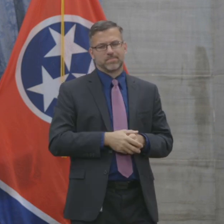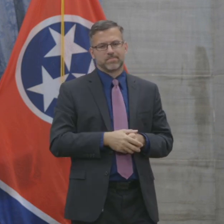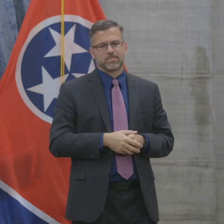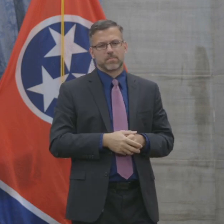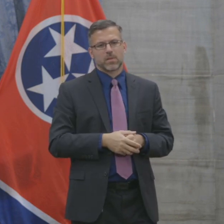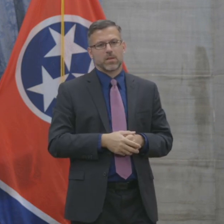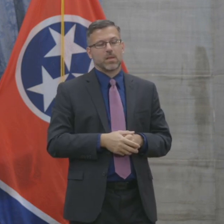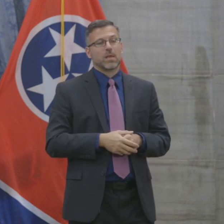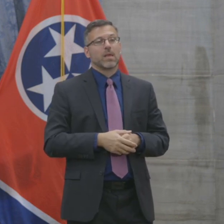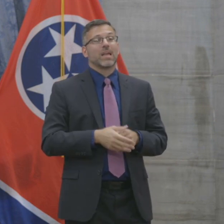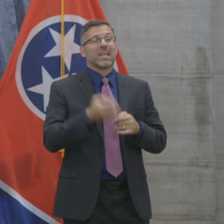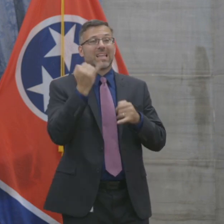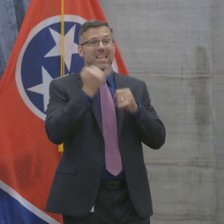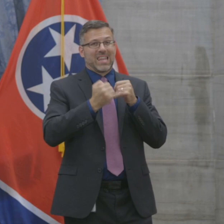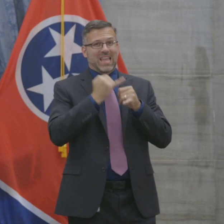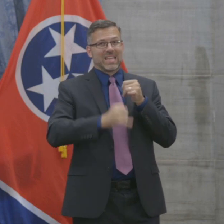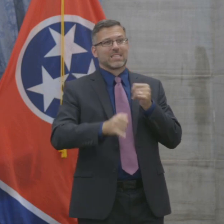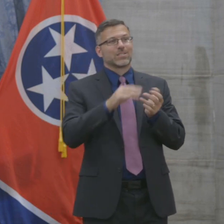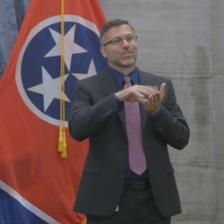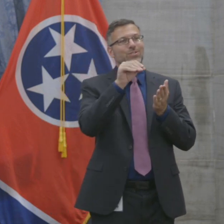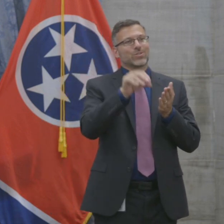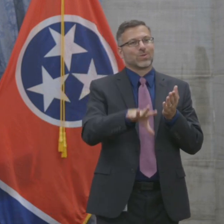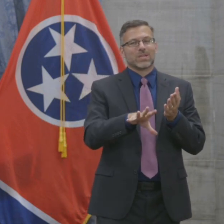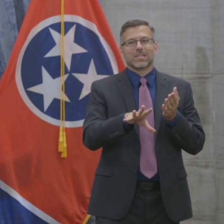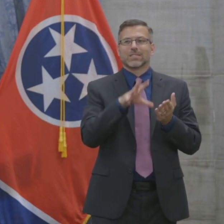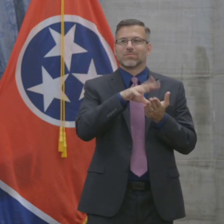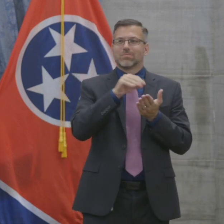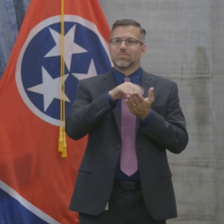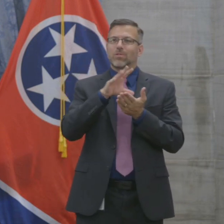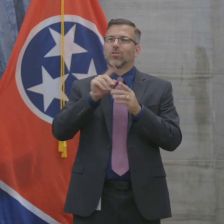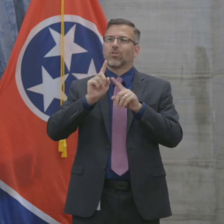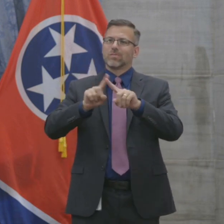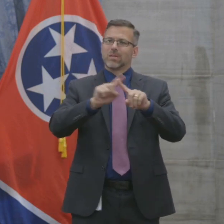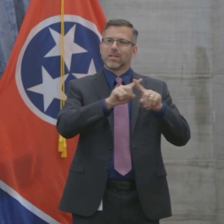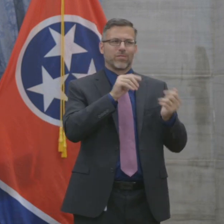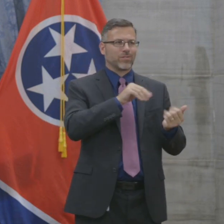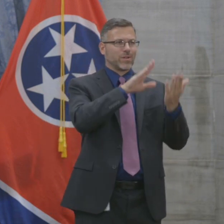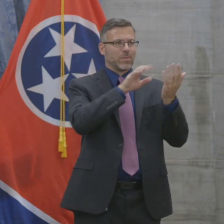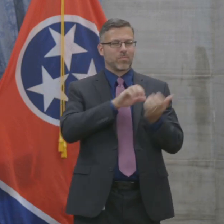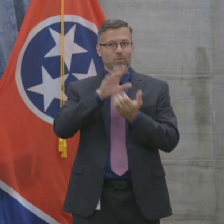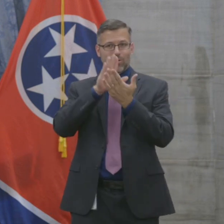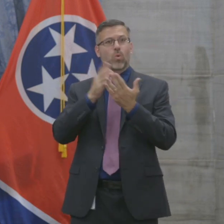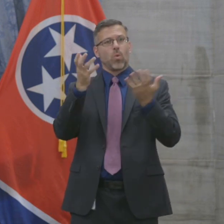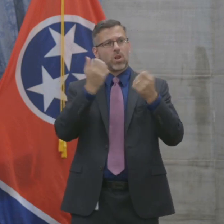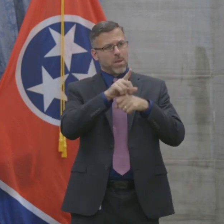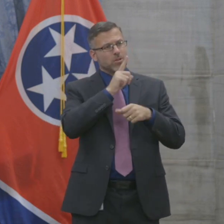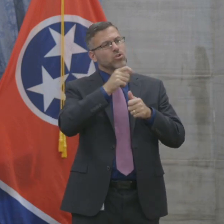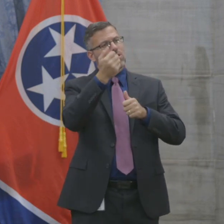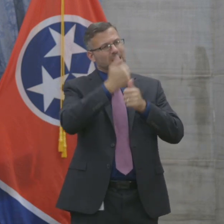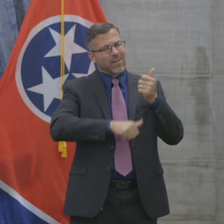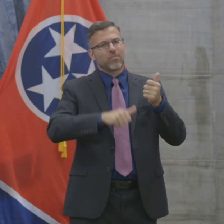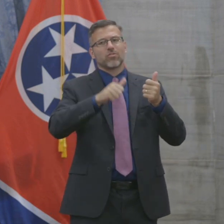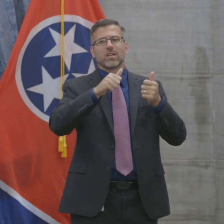concerning drop. TBR has estimated 15 to 20% drop in enrollment in postsecondary education in Tennessee's